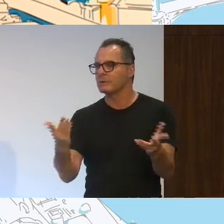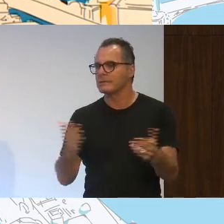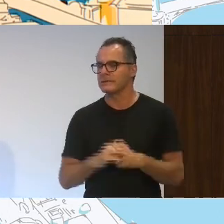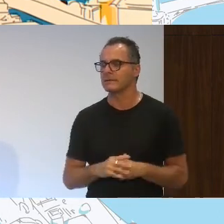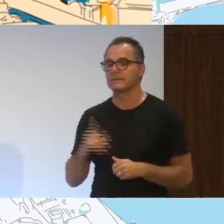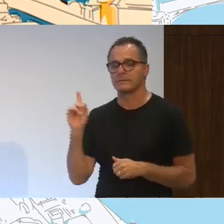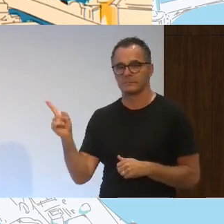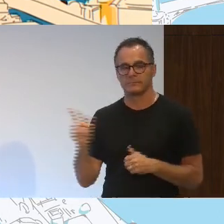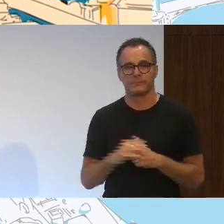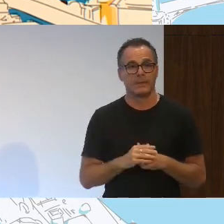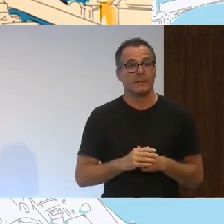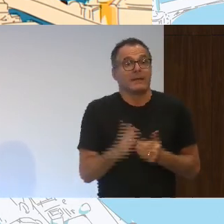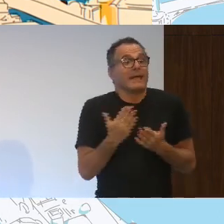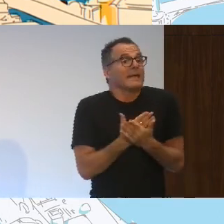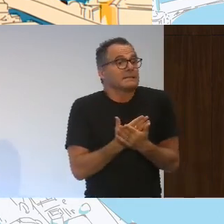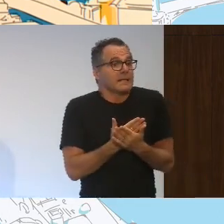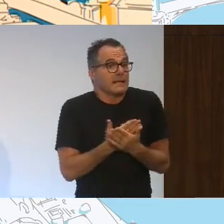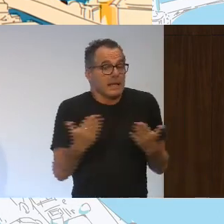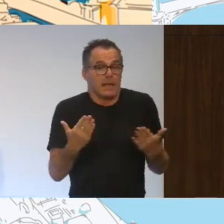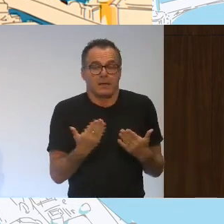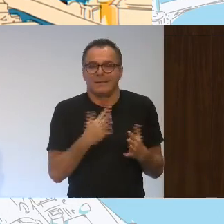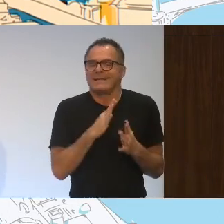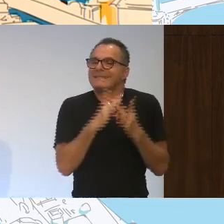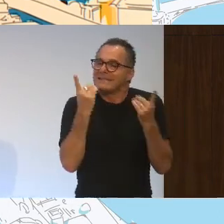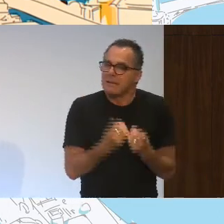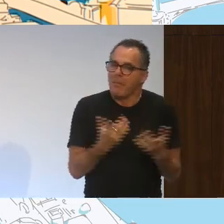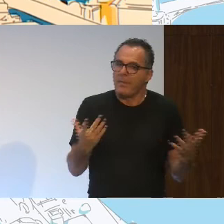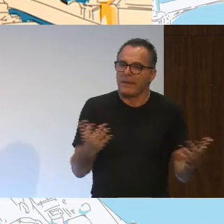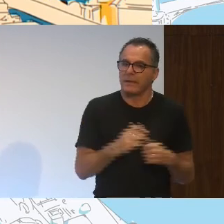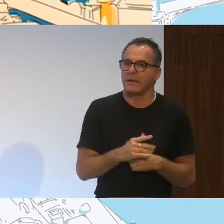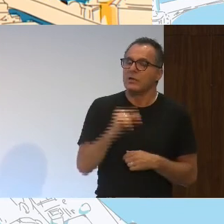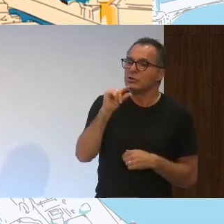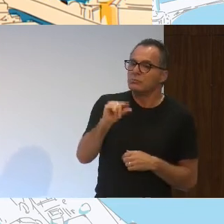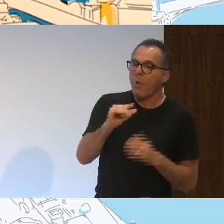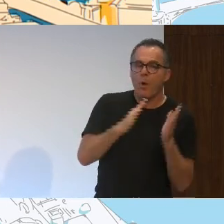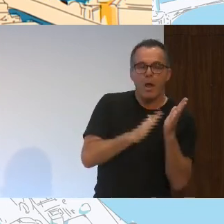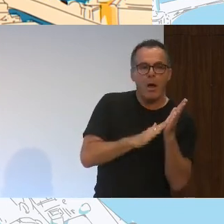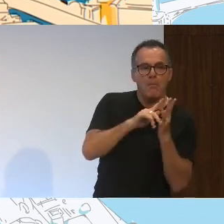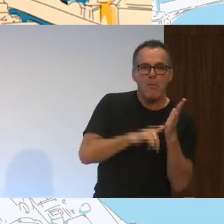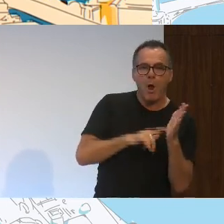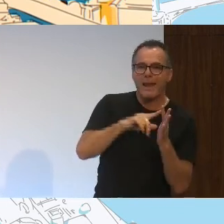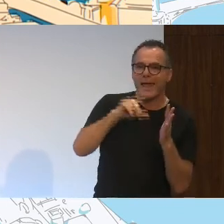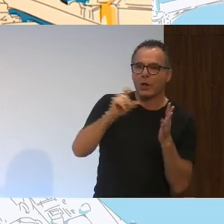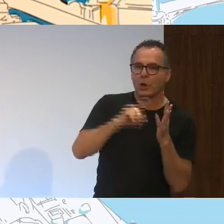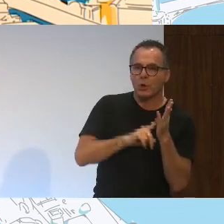It's pretty clear that there's something about the small molecule drugs that helps. Doctor Wheatley mentioned